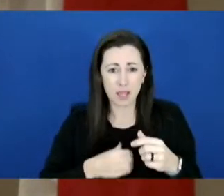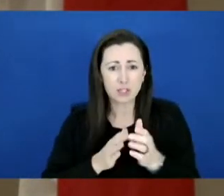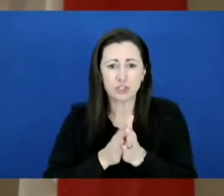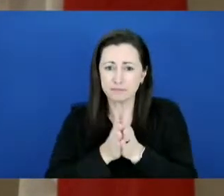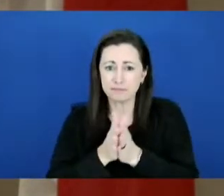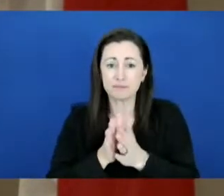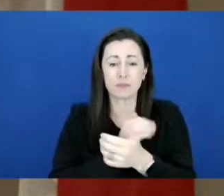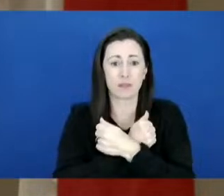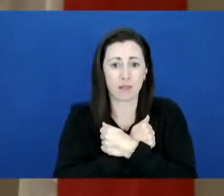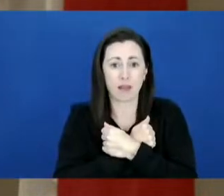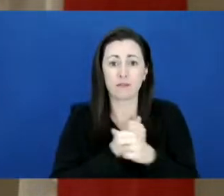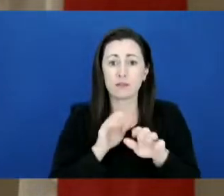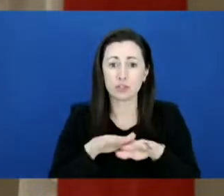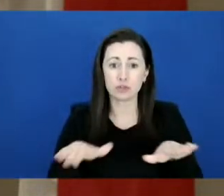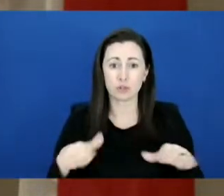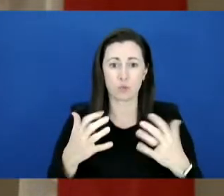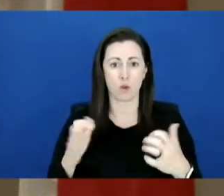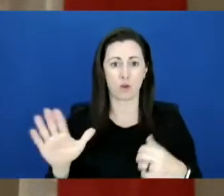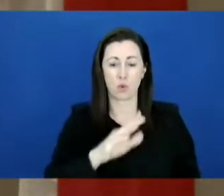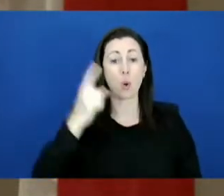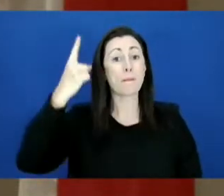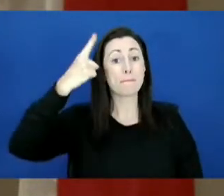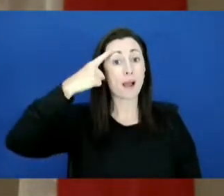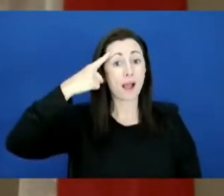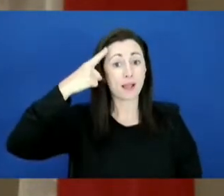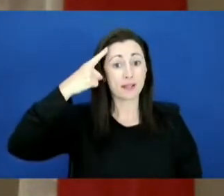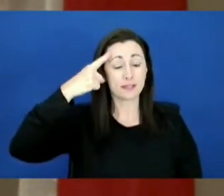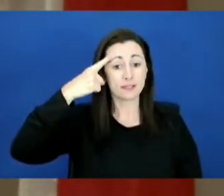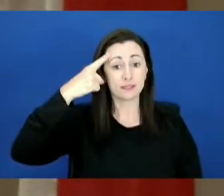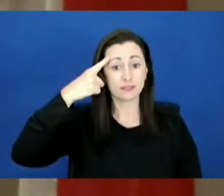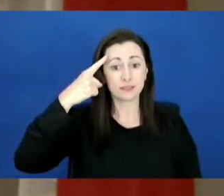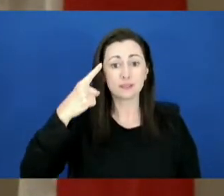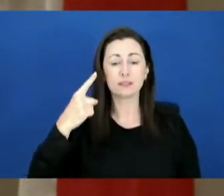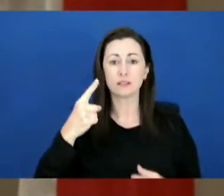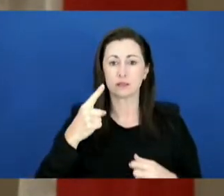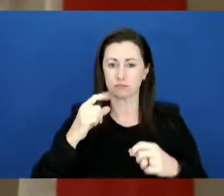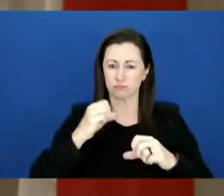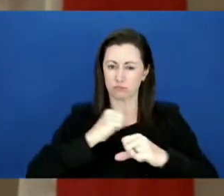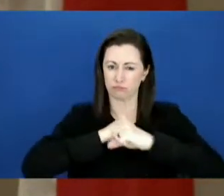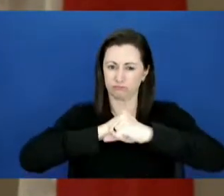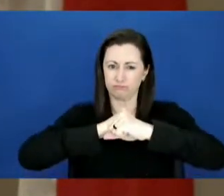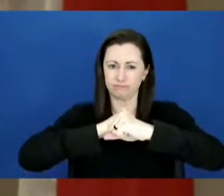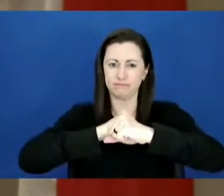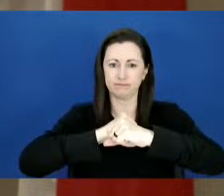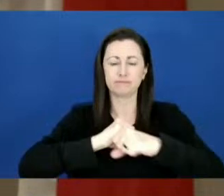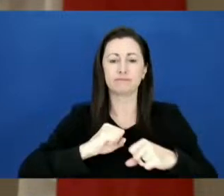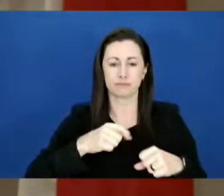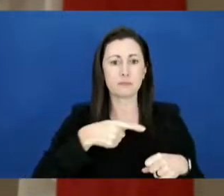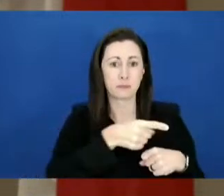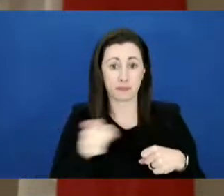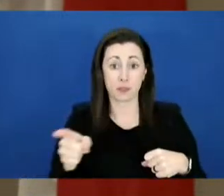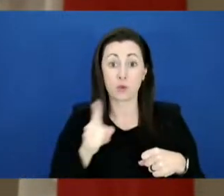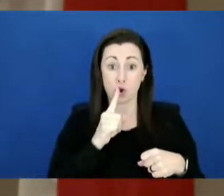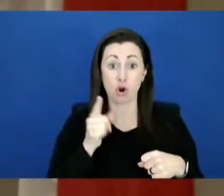KNOW THAT I GREATLY AND